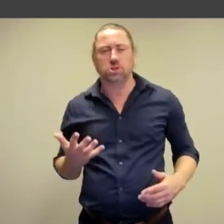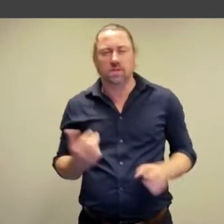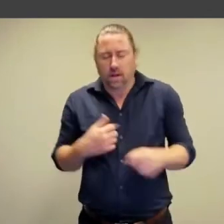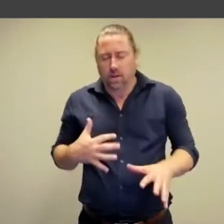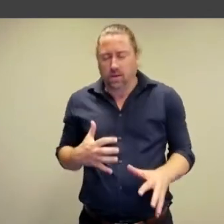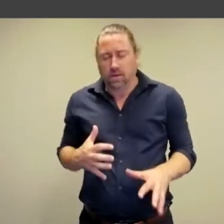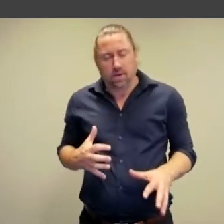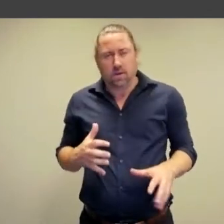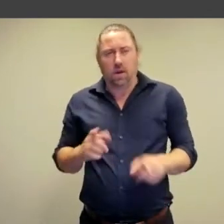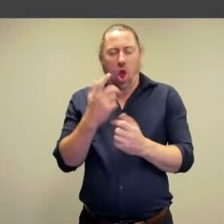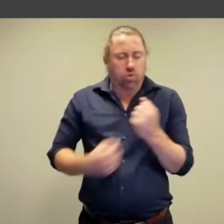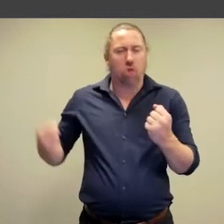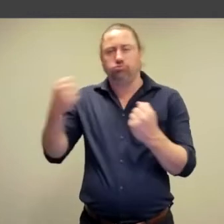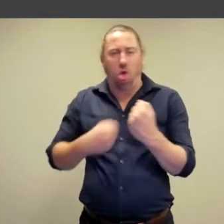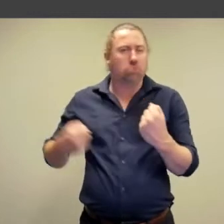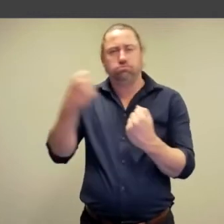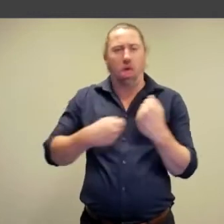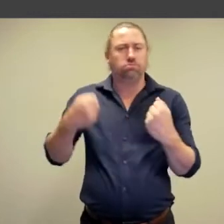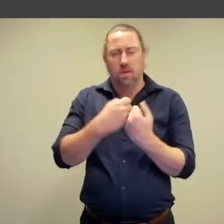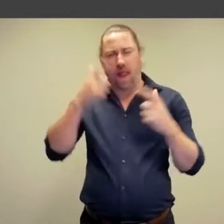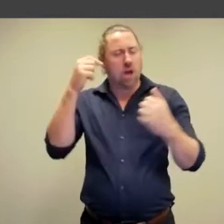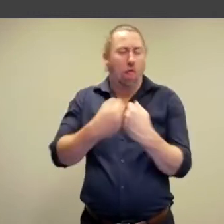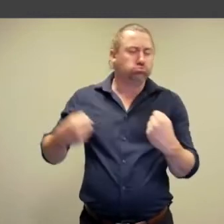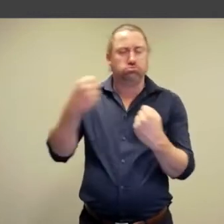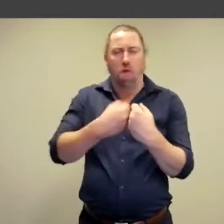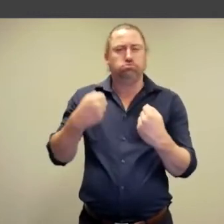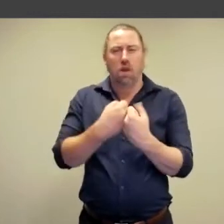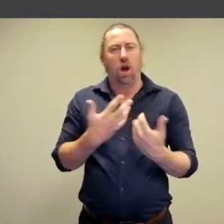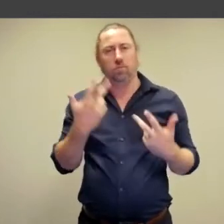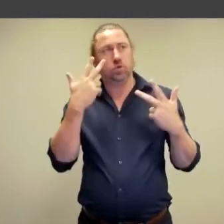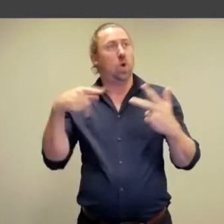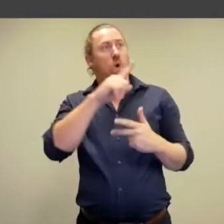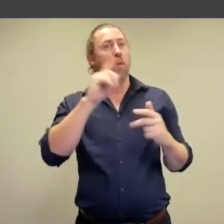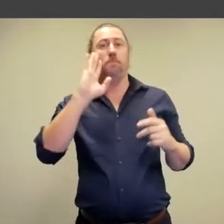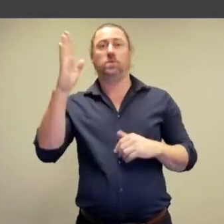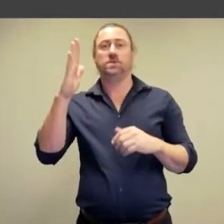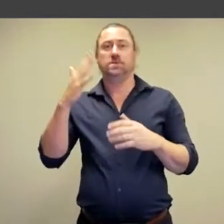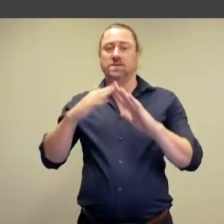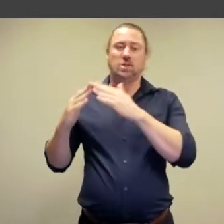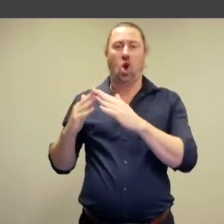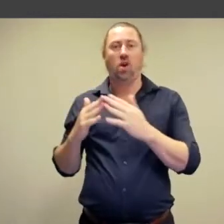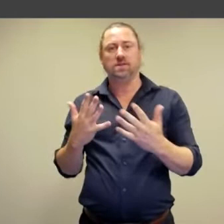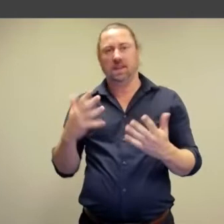and chewing excessively loudly.